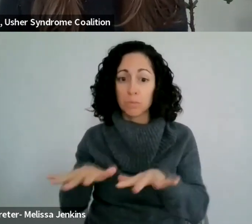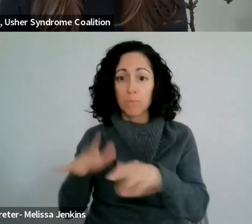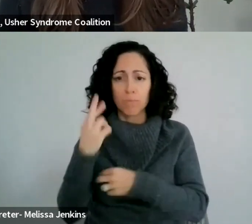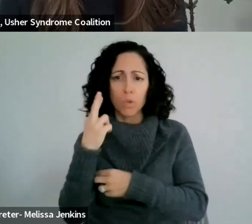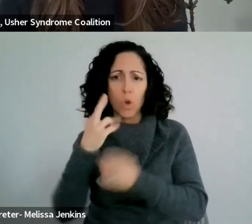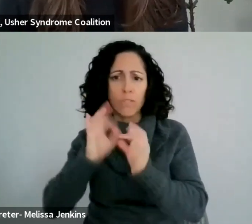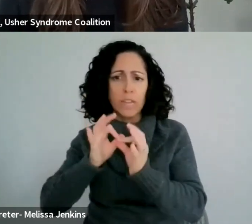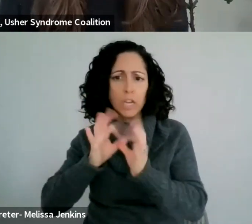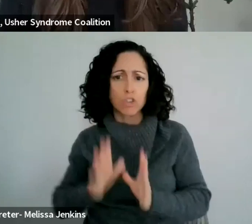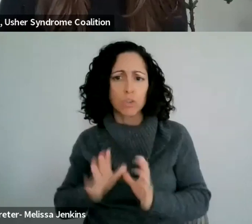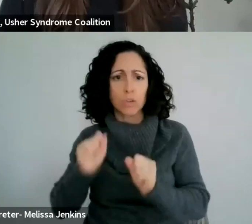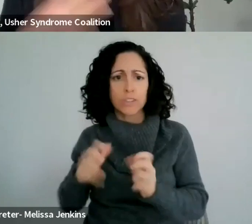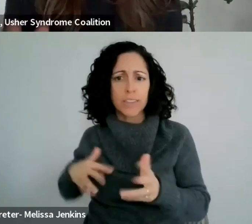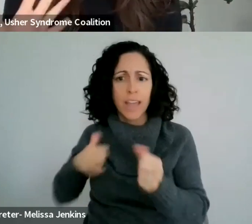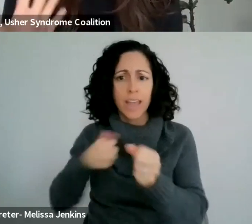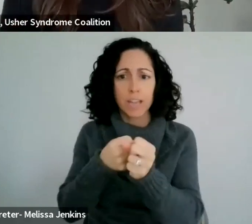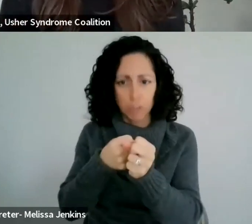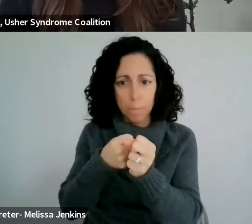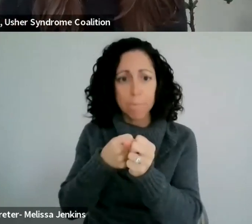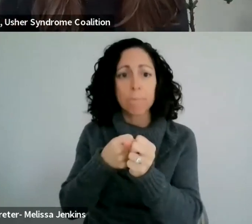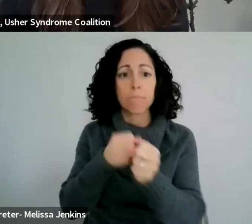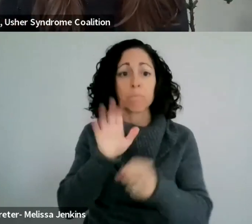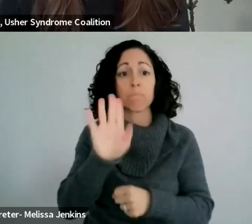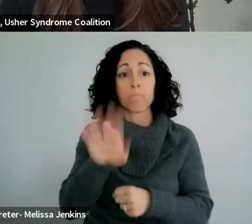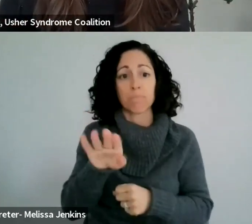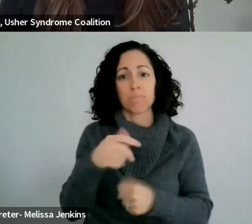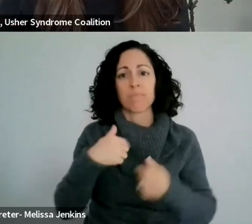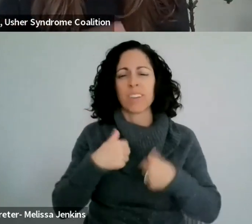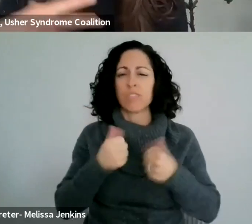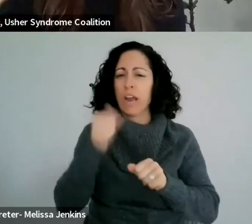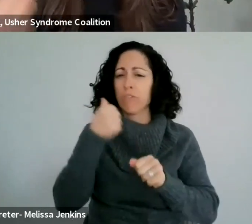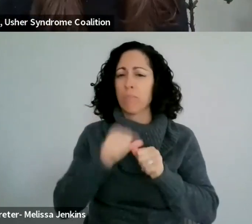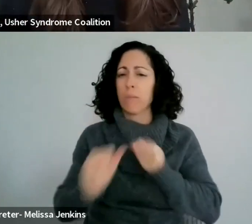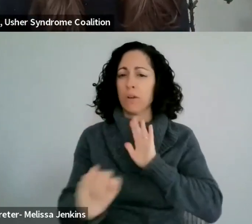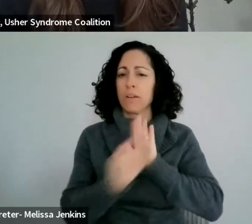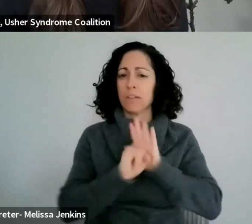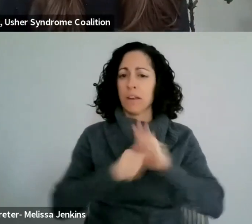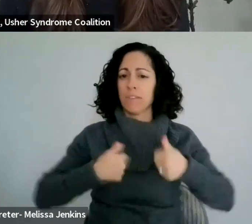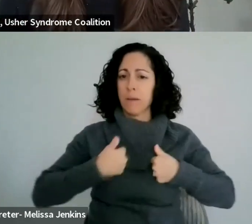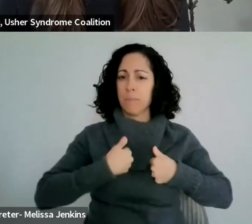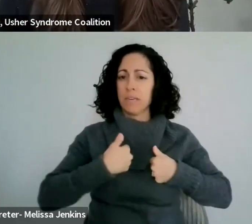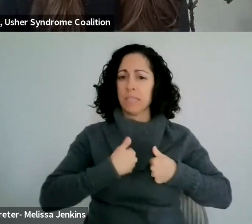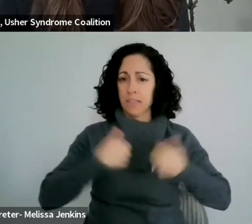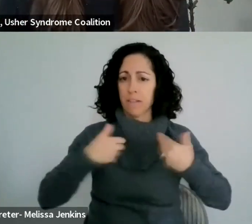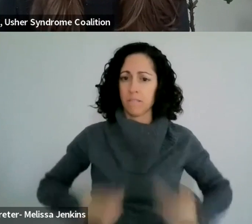catch up and also identify myself whenever I am speaking or any of the other presenters.